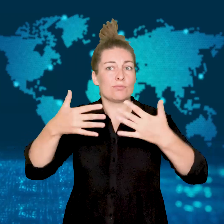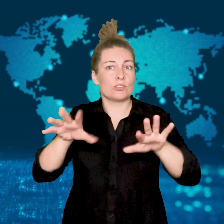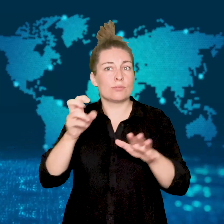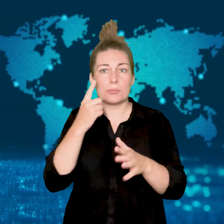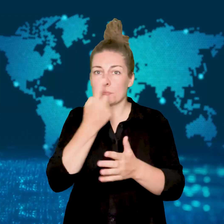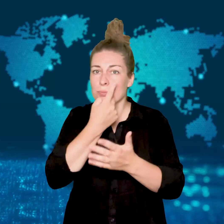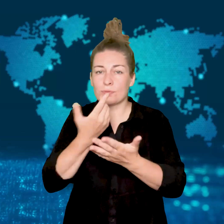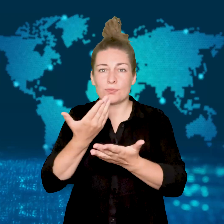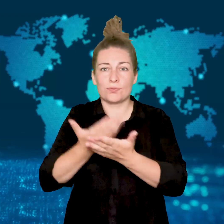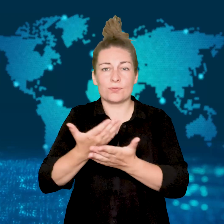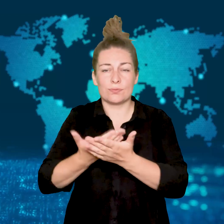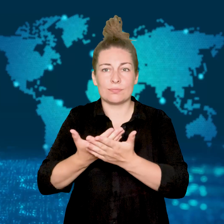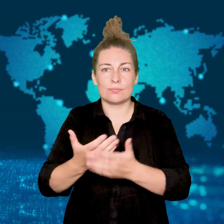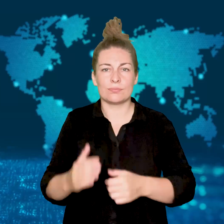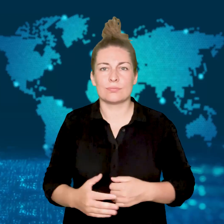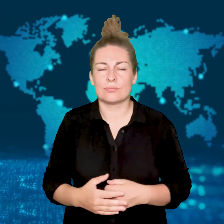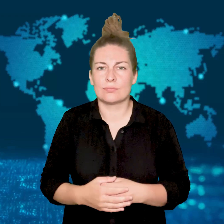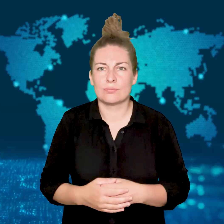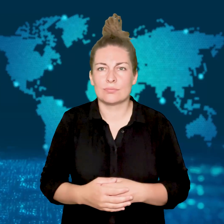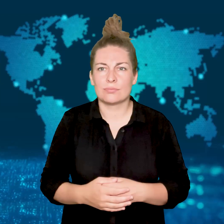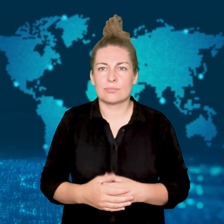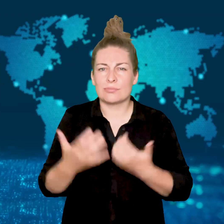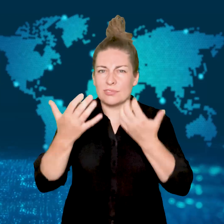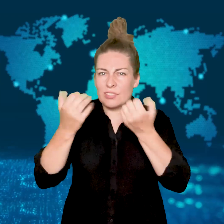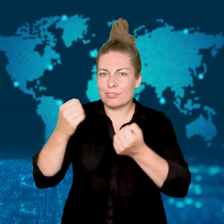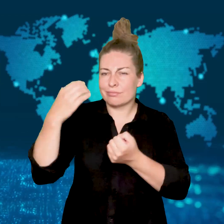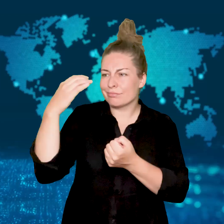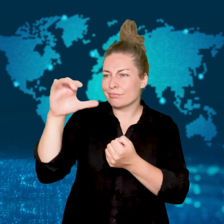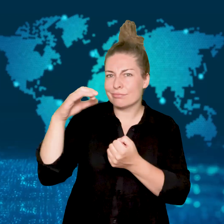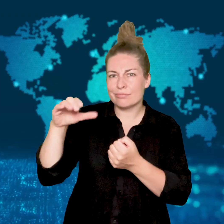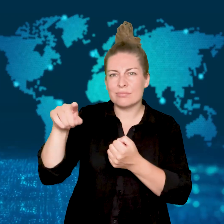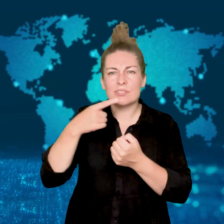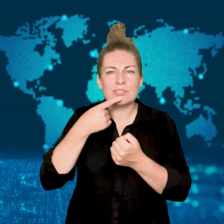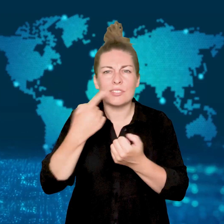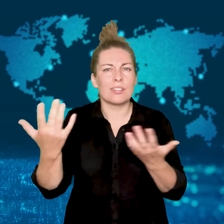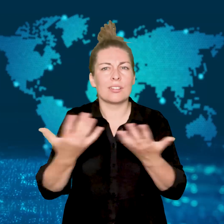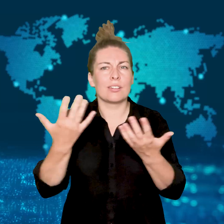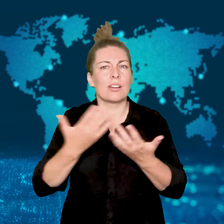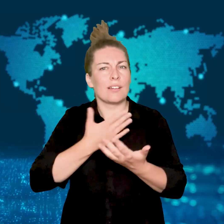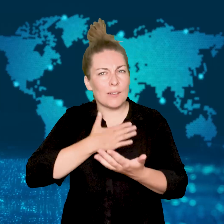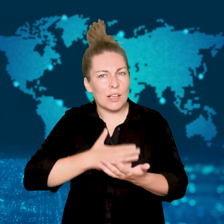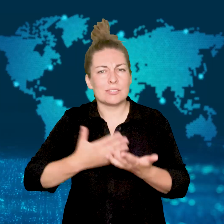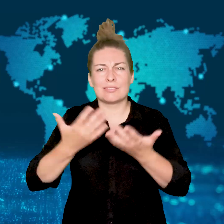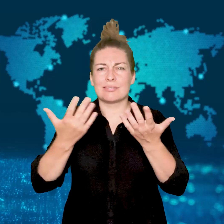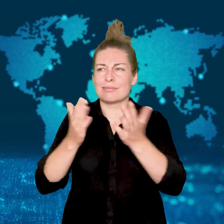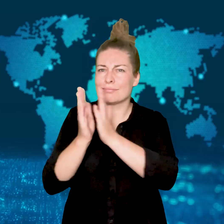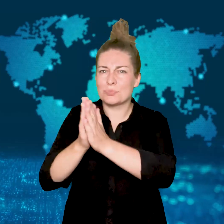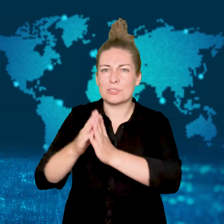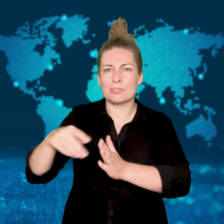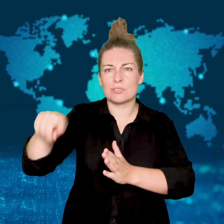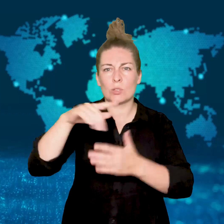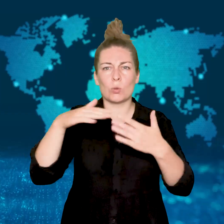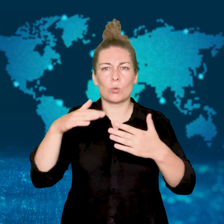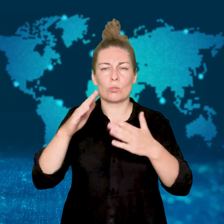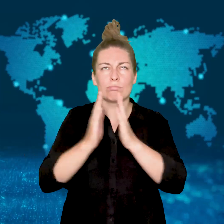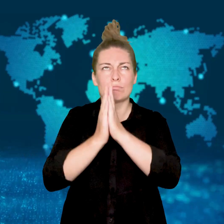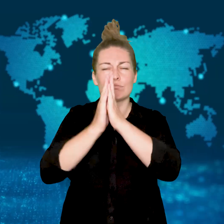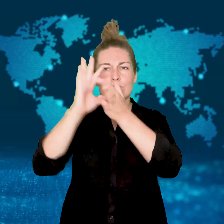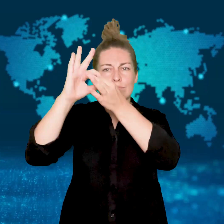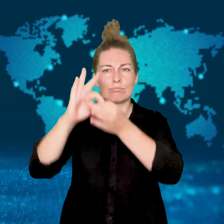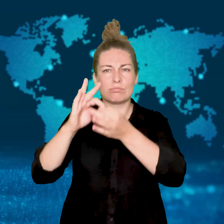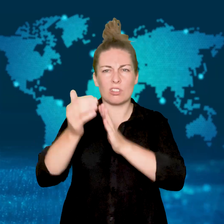Some of those posts called for the release of religious leaders that